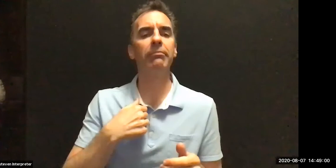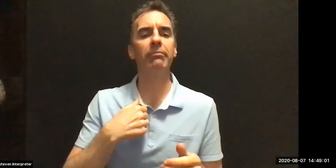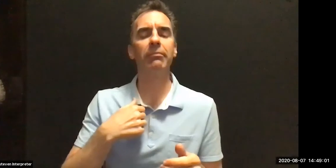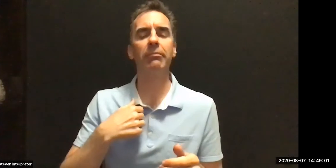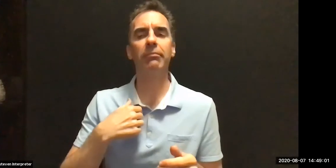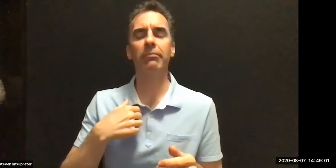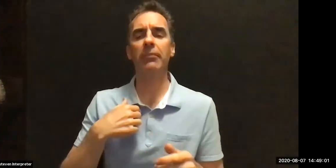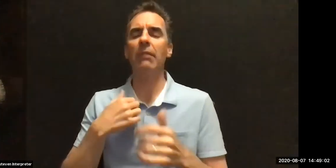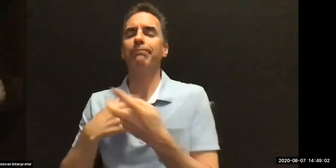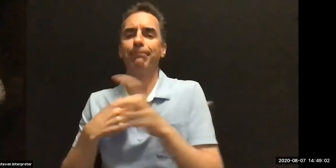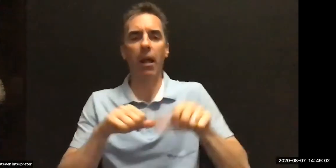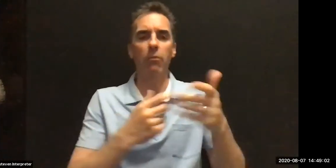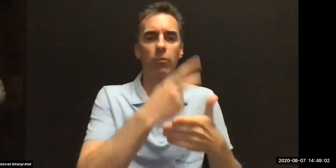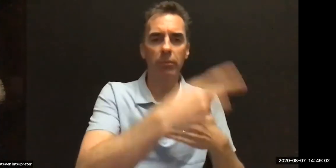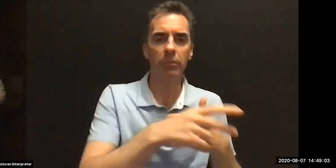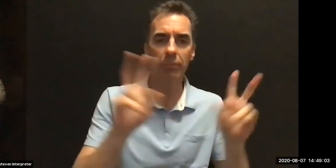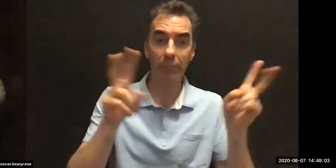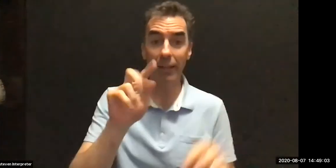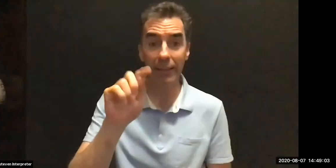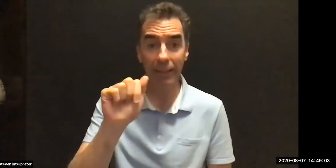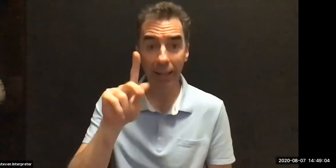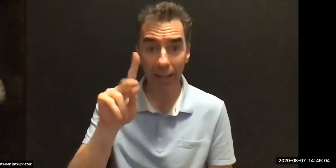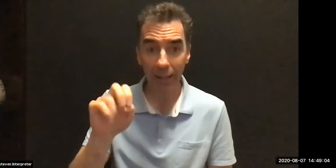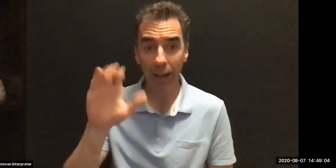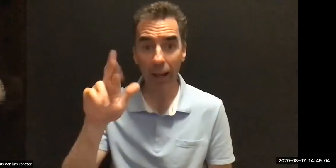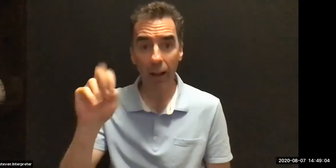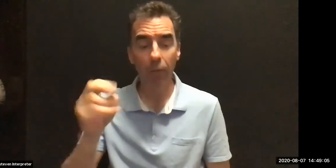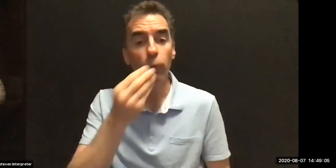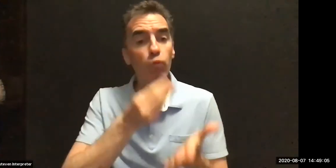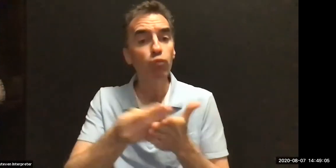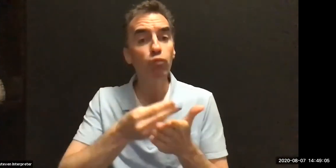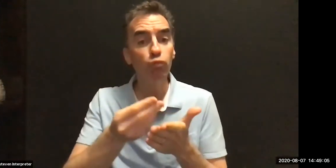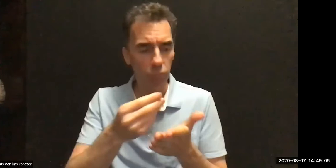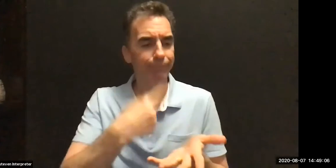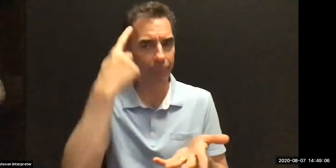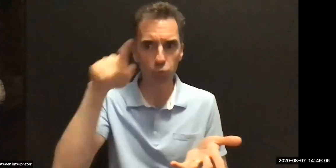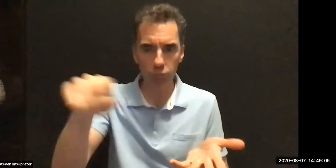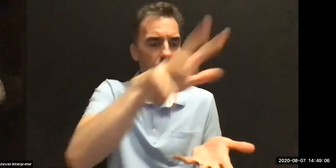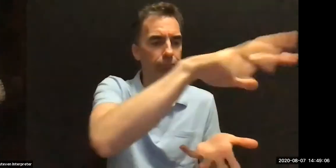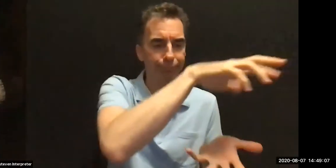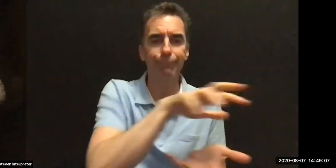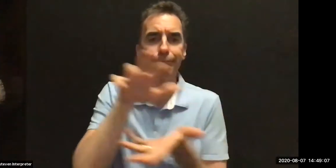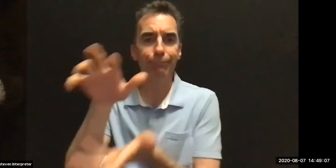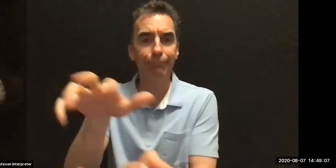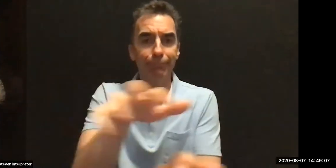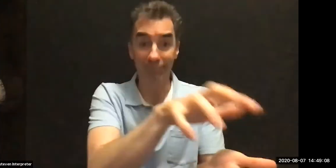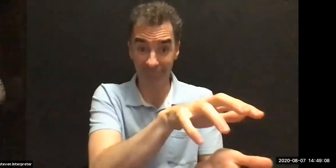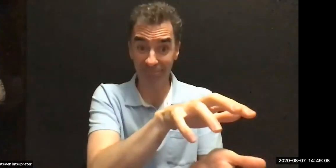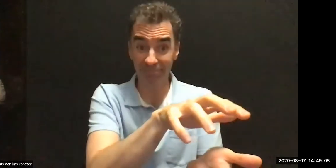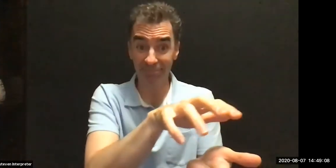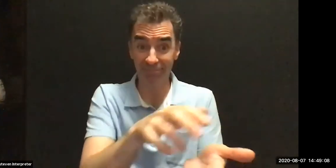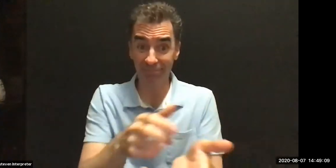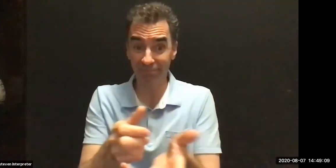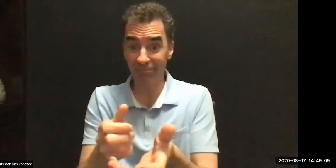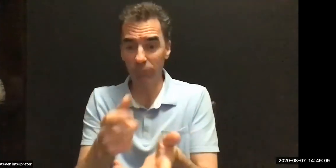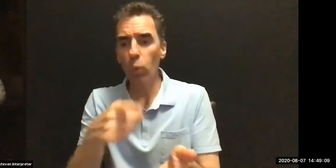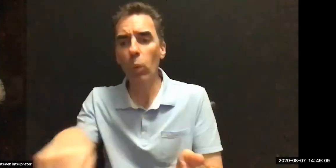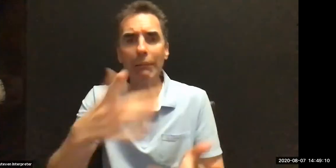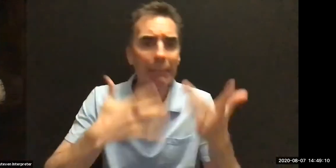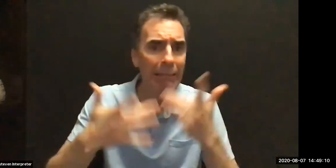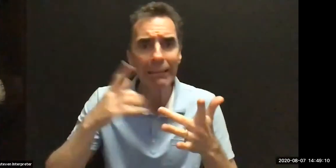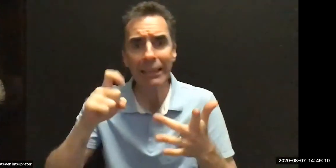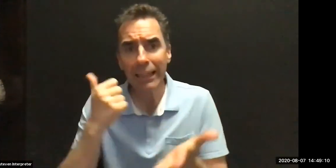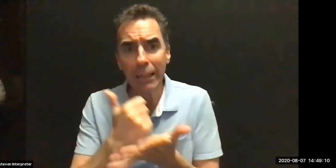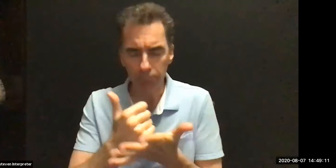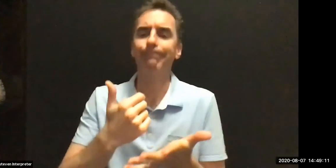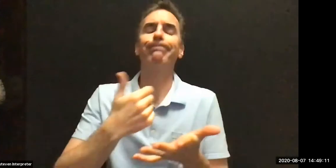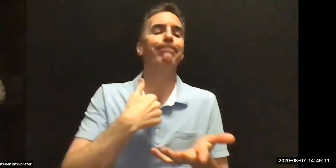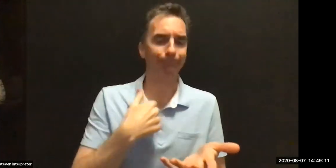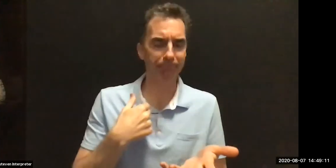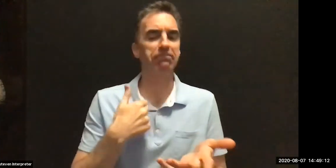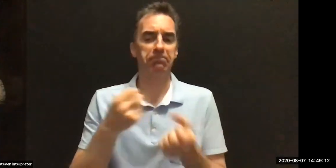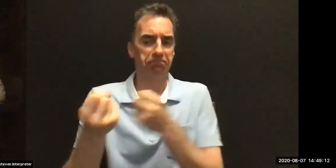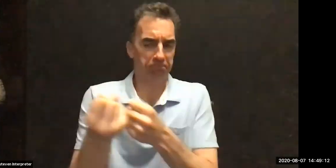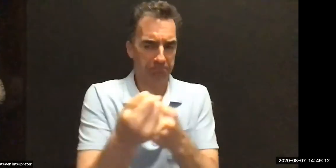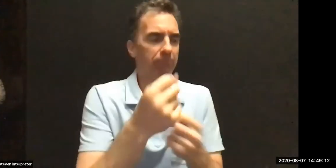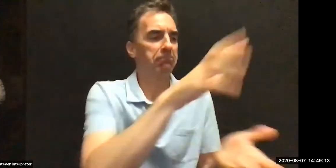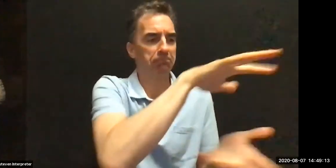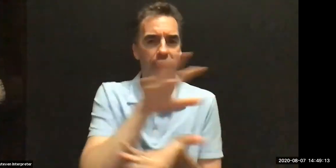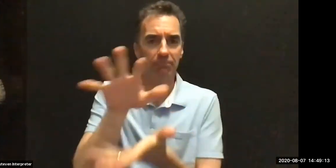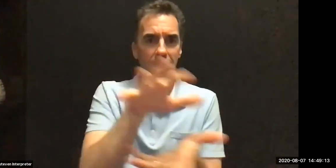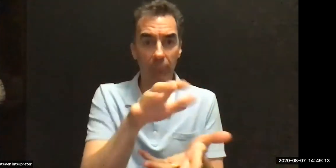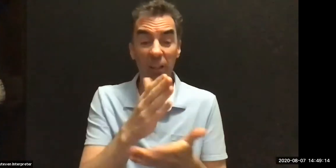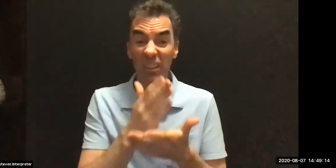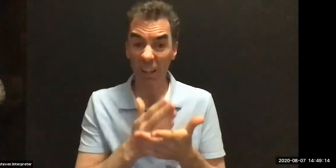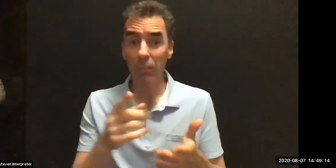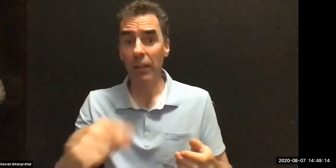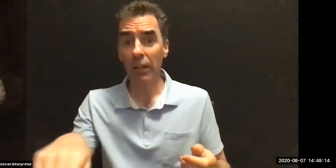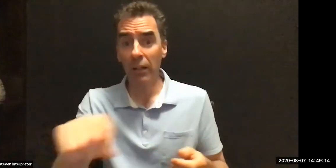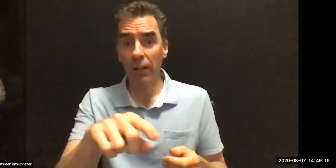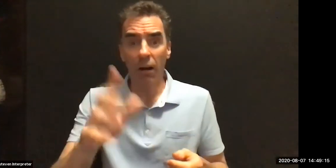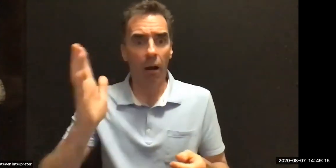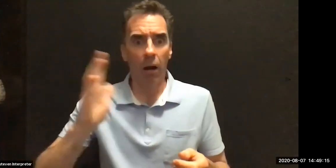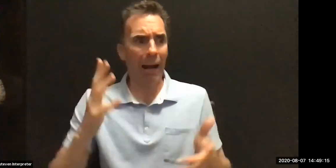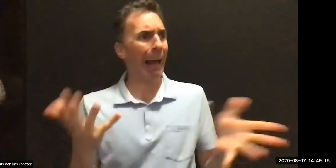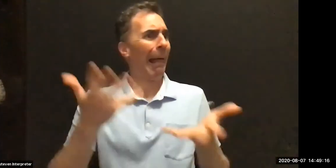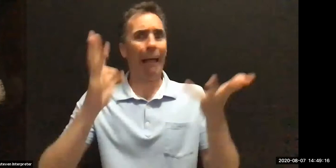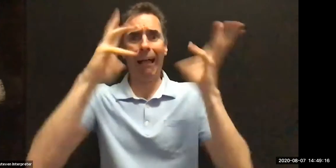Channelle Charest: Take care was our grocery delivery program. And basically, that was a philanthropic started as a philanthropic effort for us to to get food to people who needed it. We saw that a lot of folks were in a panicked place and then at the start of the start of the pandemic.